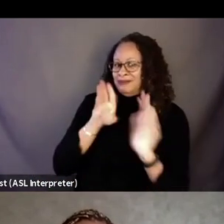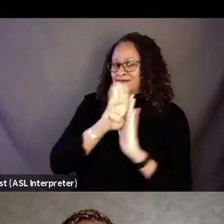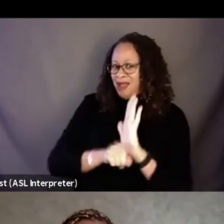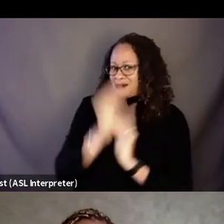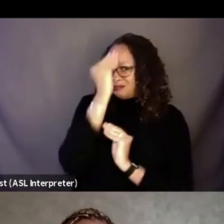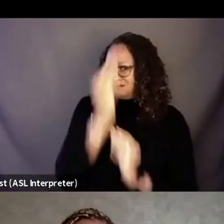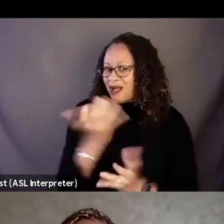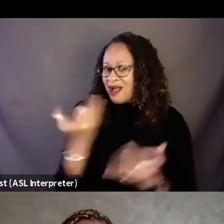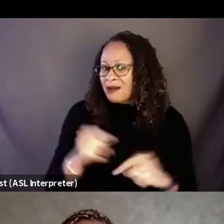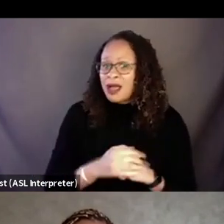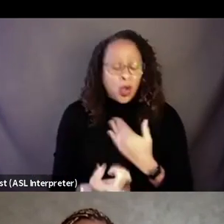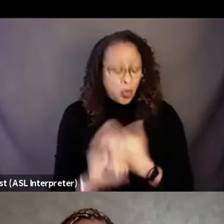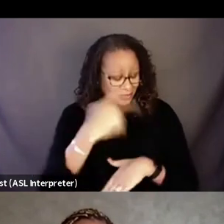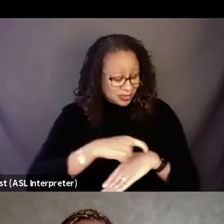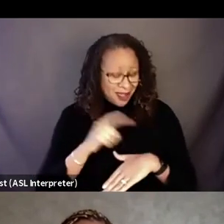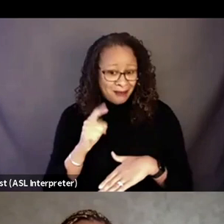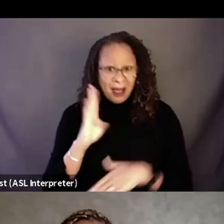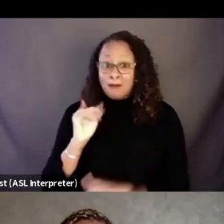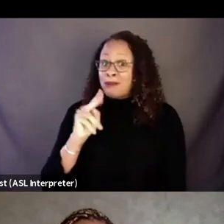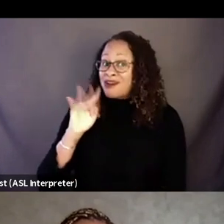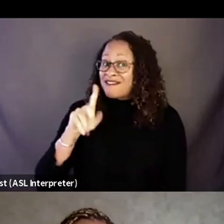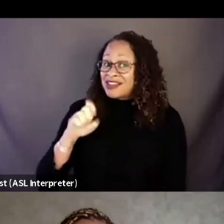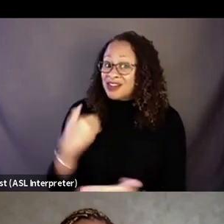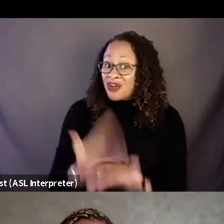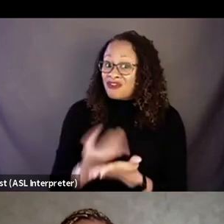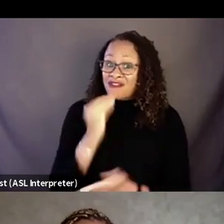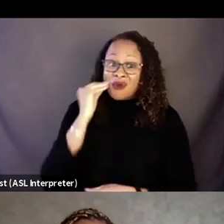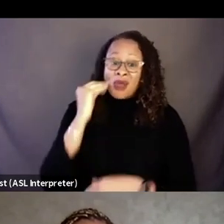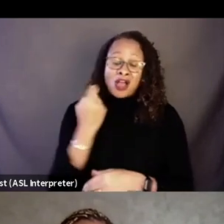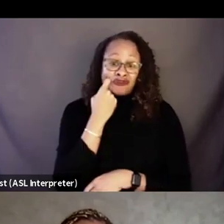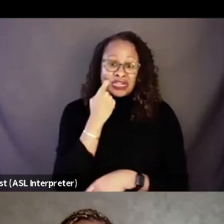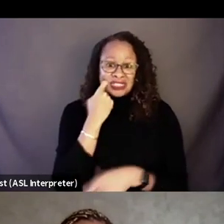Like this one time he got home and he just come from actually had gotten arrested